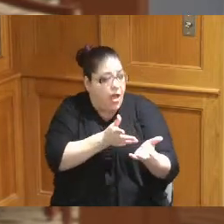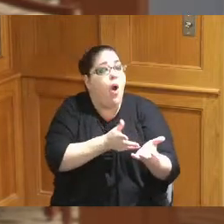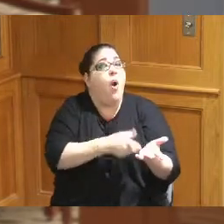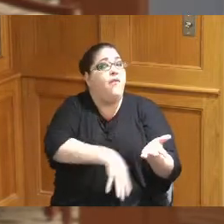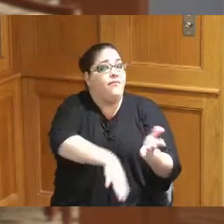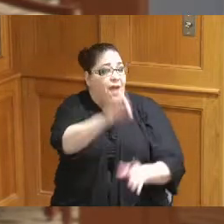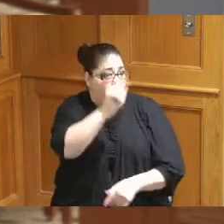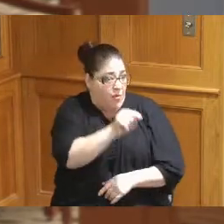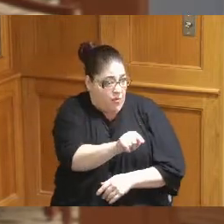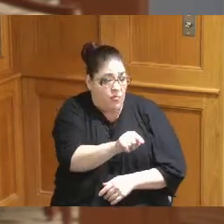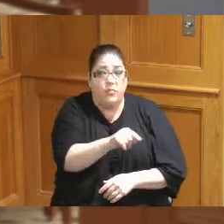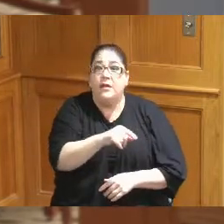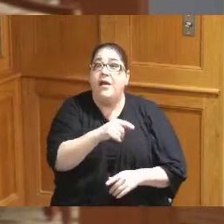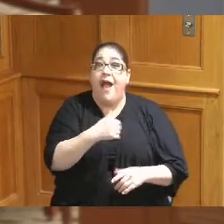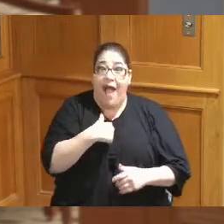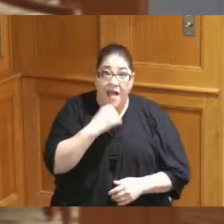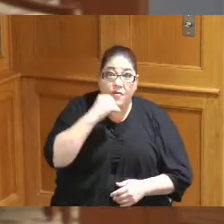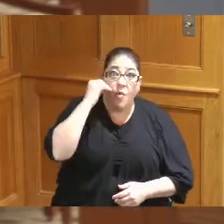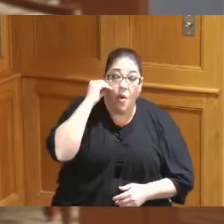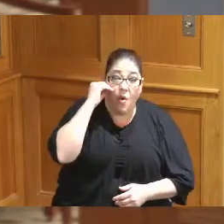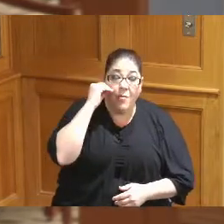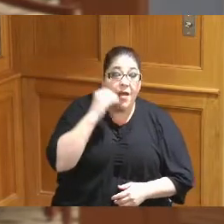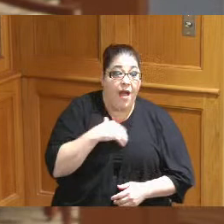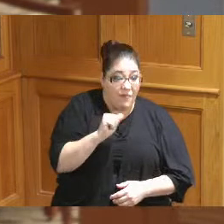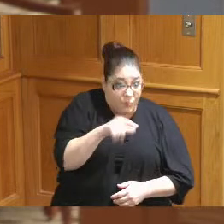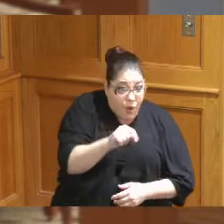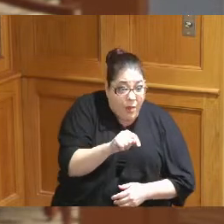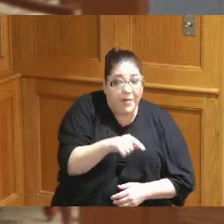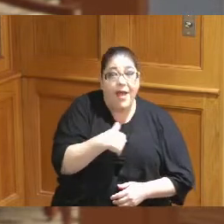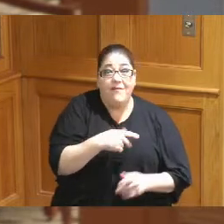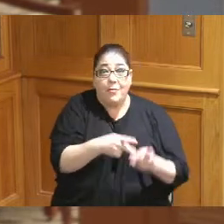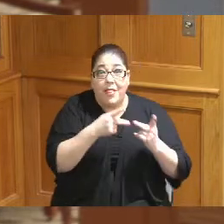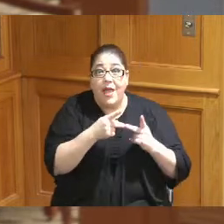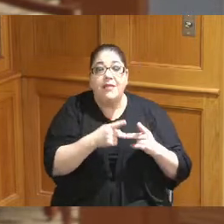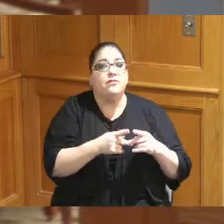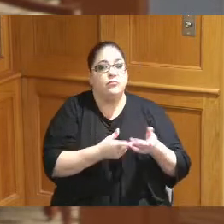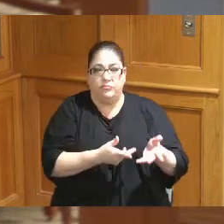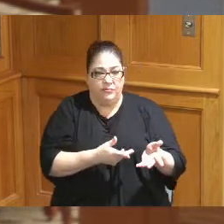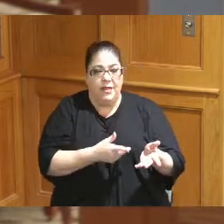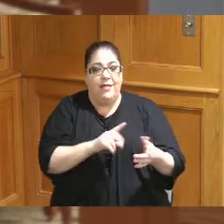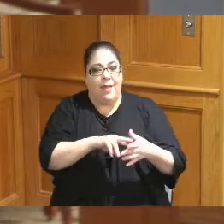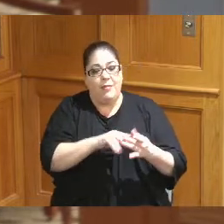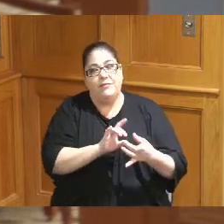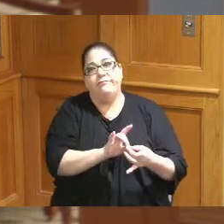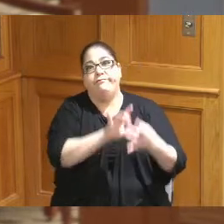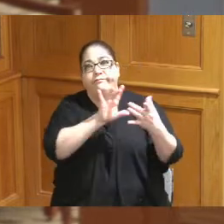with them anymore part of the beauty of what you all have done in terms of allocating ARPA funds